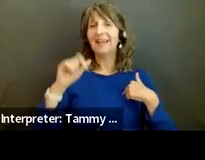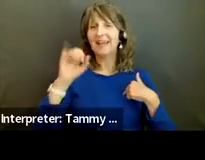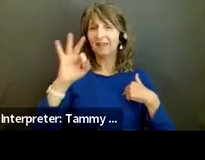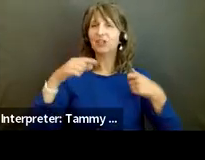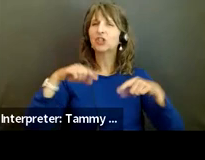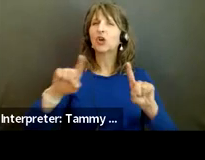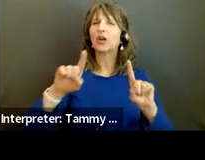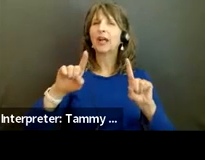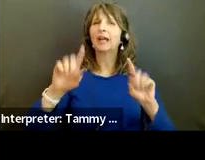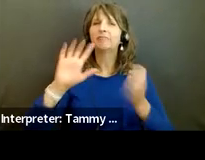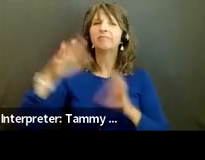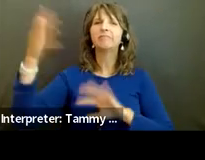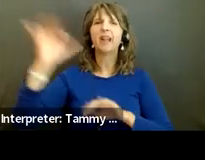But there, but any physicians really can get access to this as well. So they can help their patients and even the patients of other physicians.